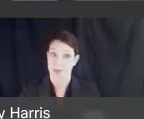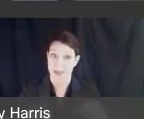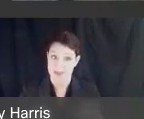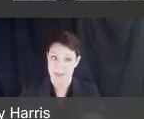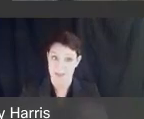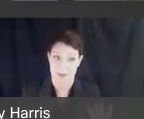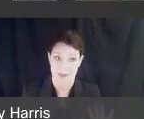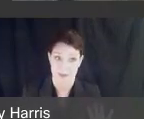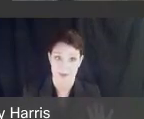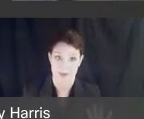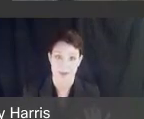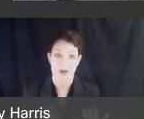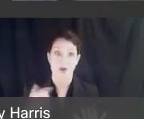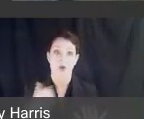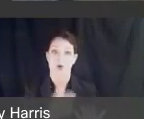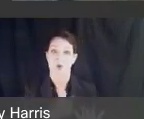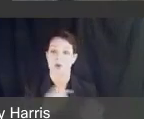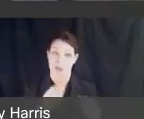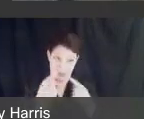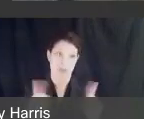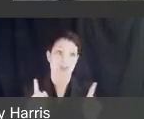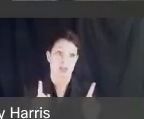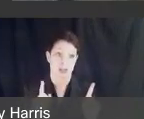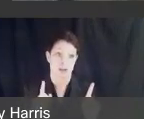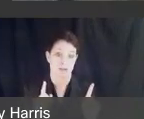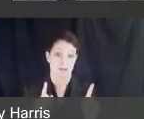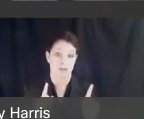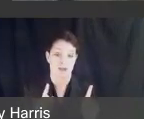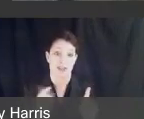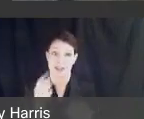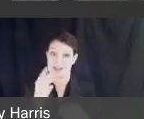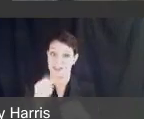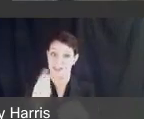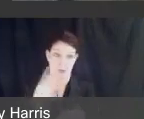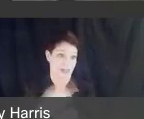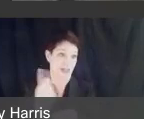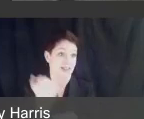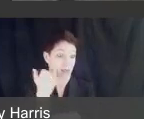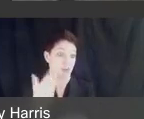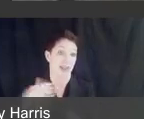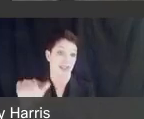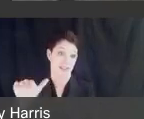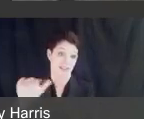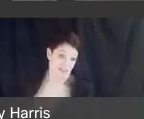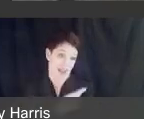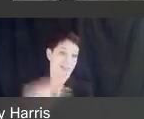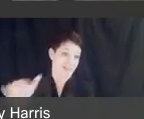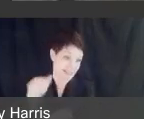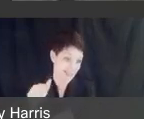which we could achieve in just a matter of days if we had the vaccine doses, it could give